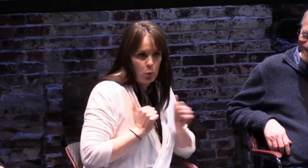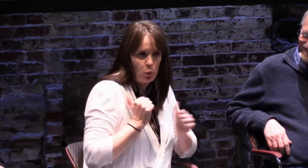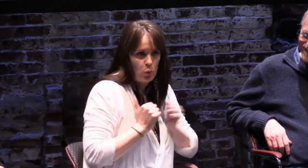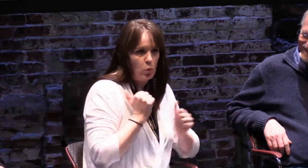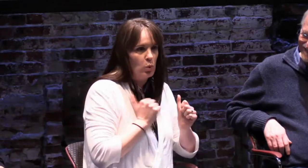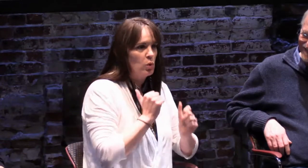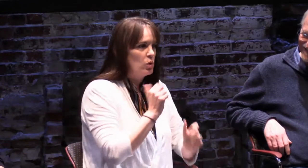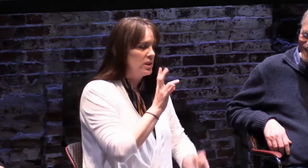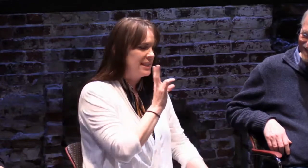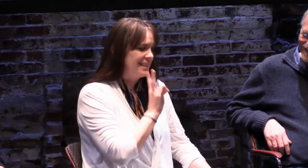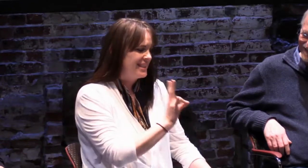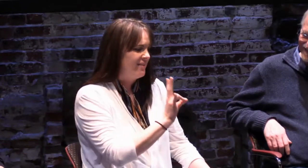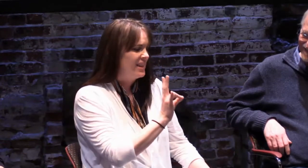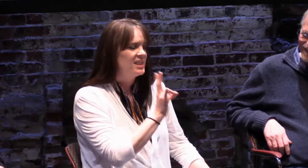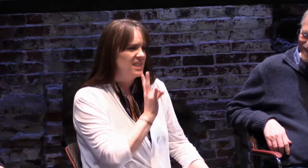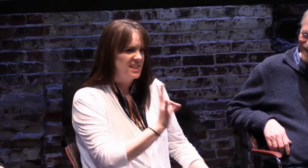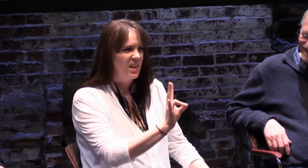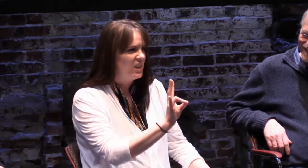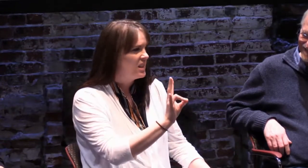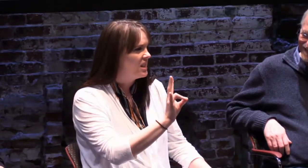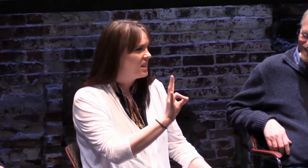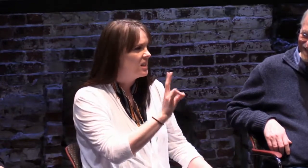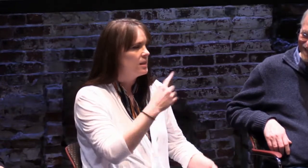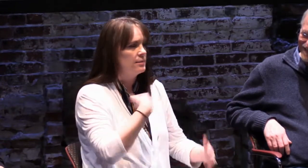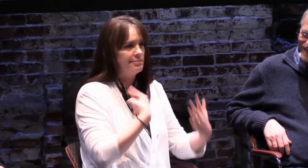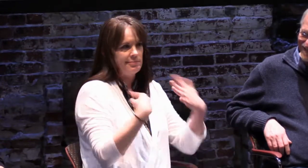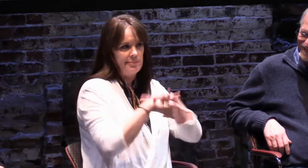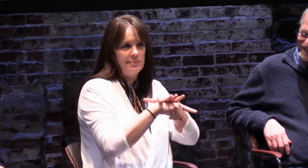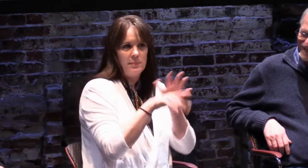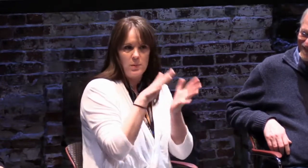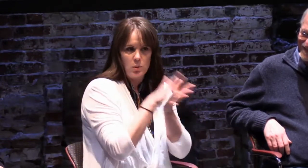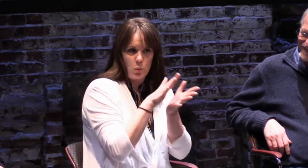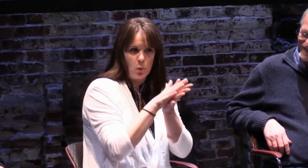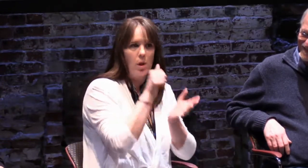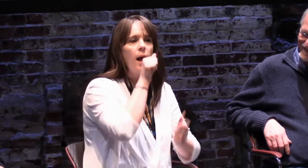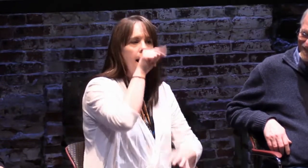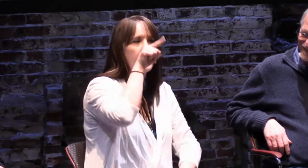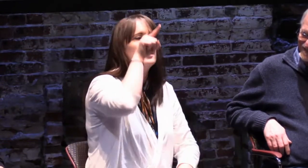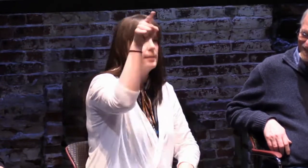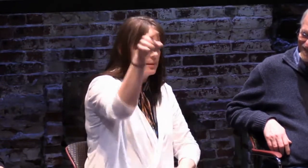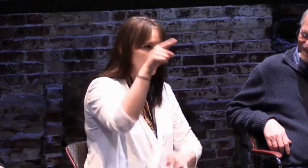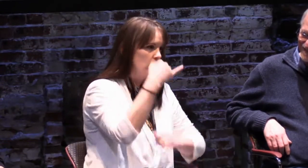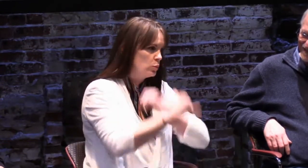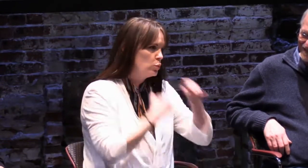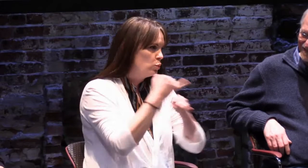but I remember being exposed to art when I was very young. Five, six, seven.